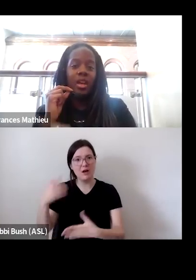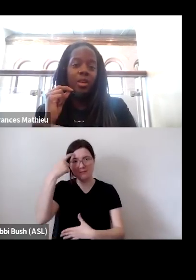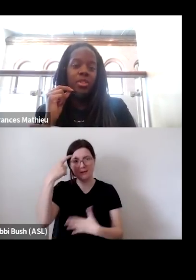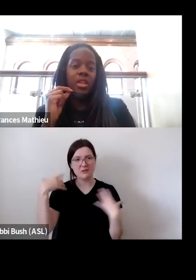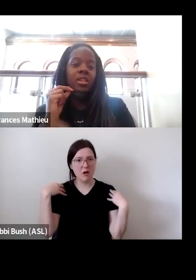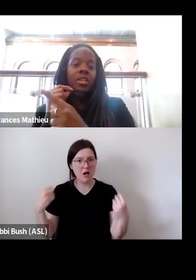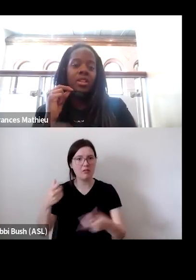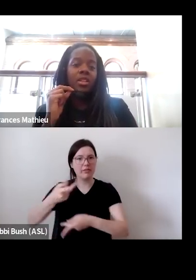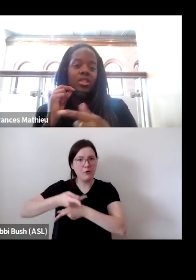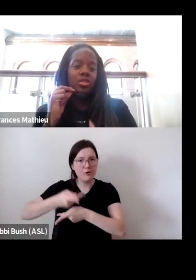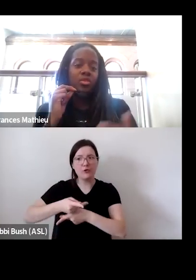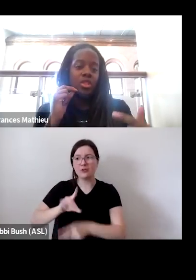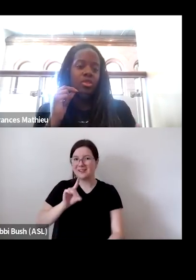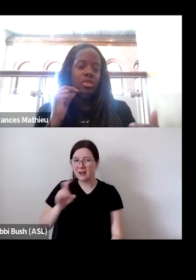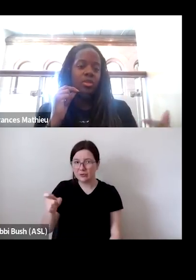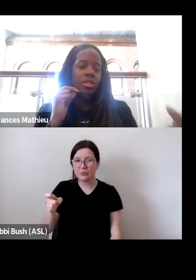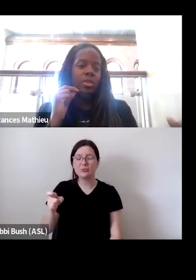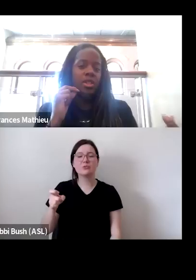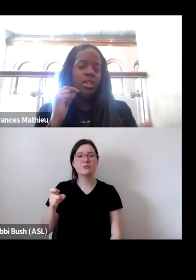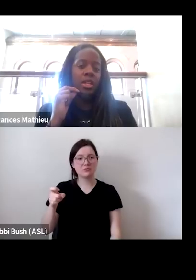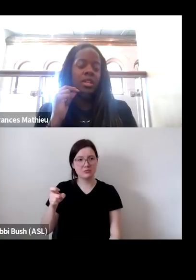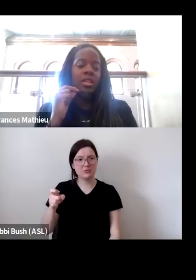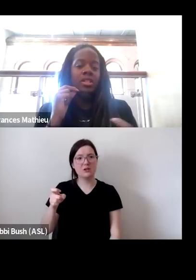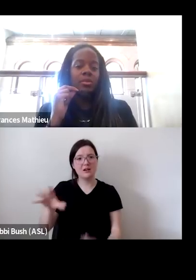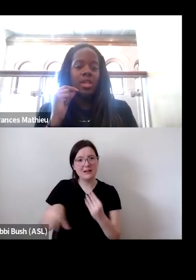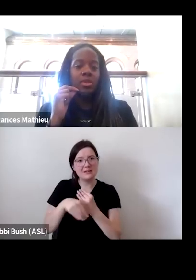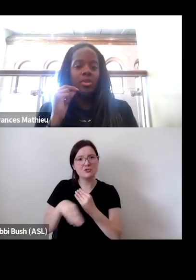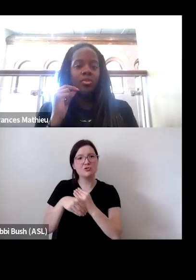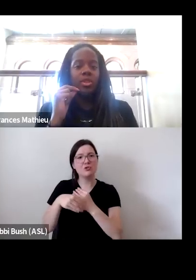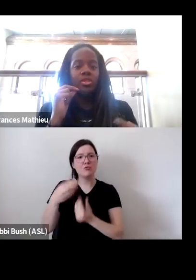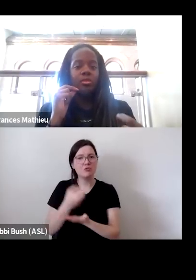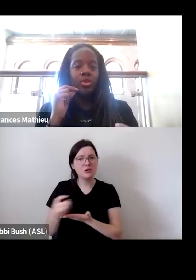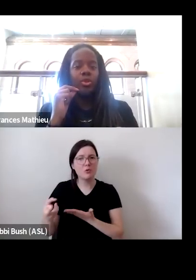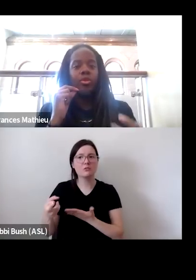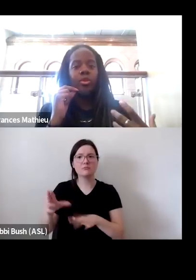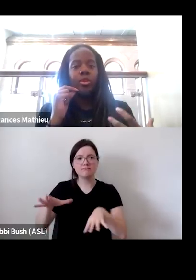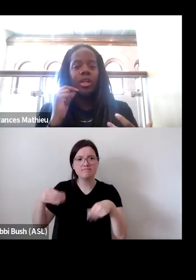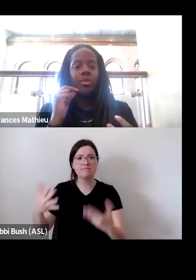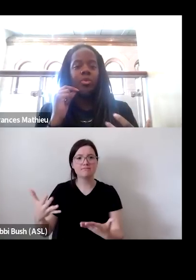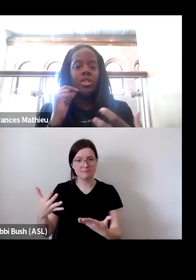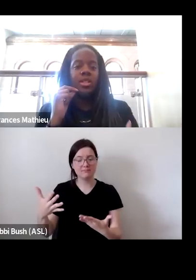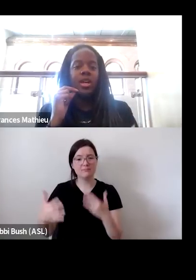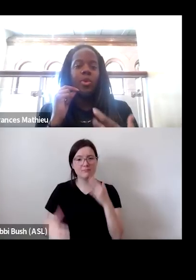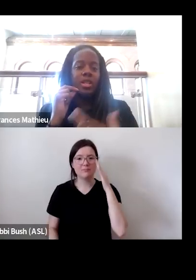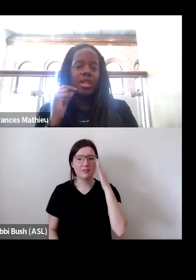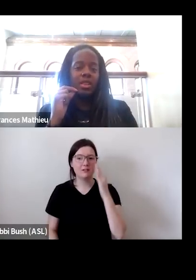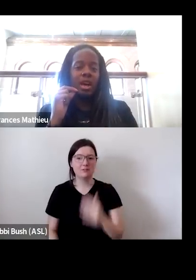to help us get the additional resources that we typically need. Sometimes in order for things to move, we see that we need